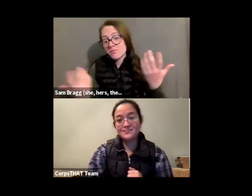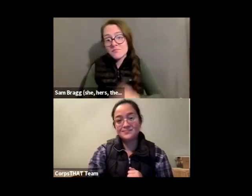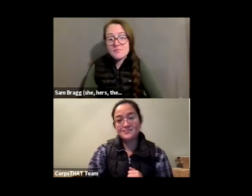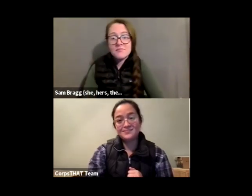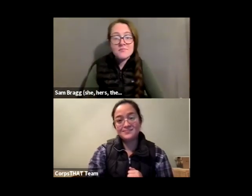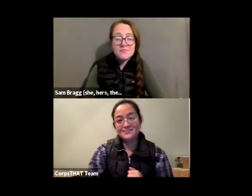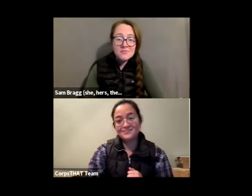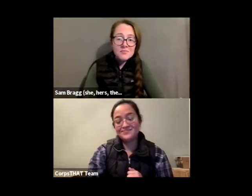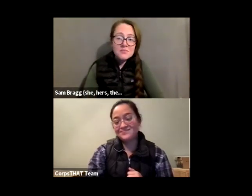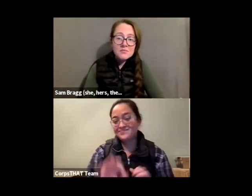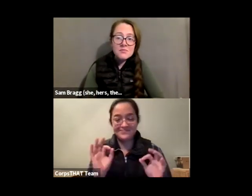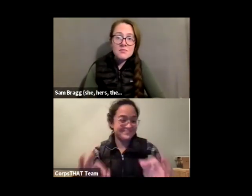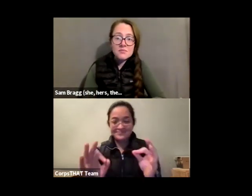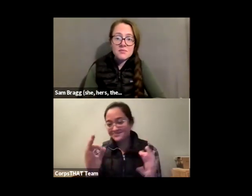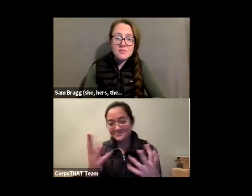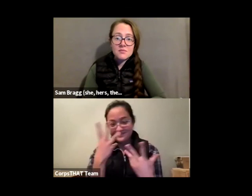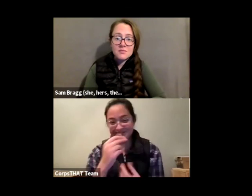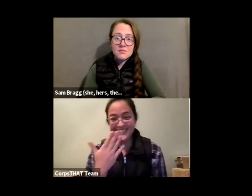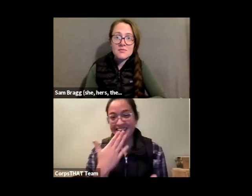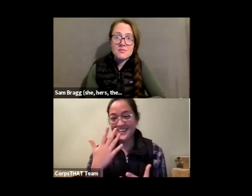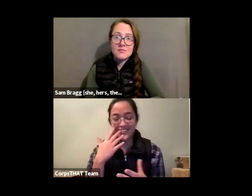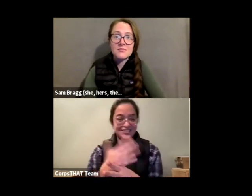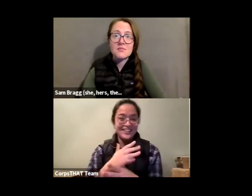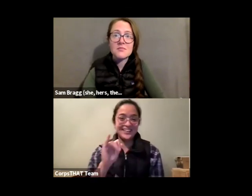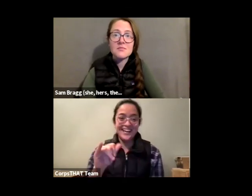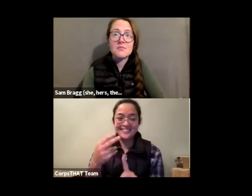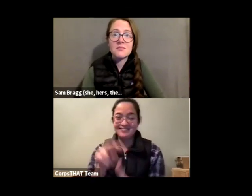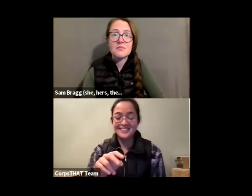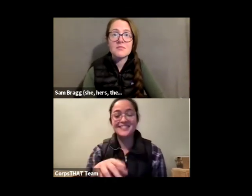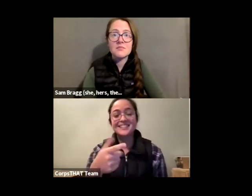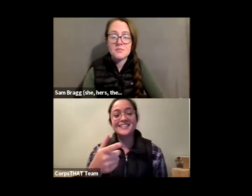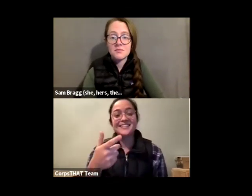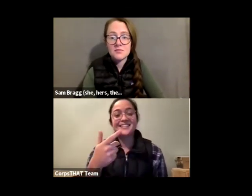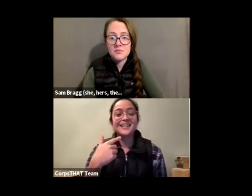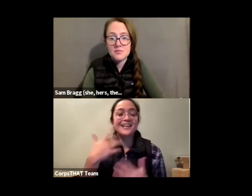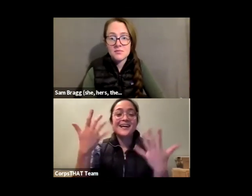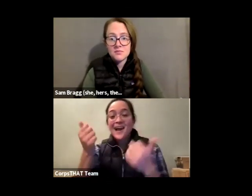and break down more boundaries and come together in the out of doors awesome yes thank you so much